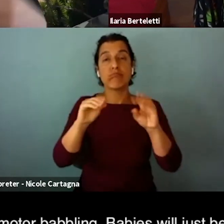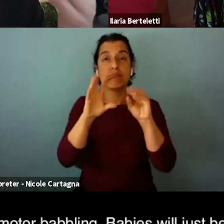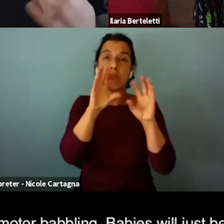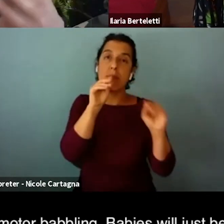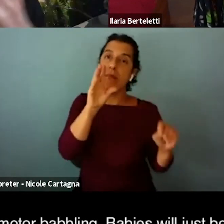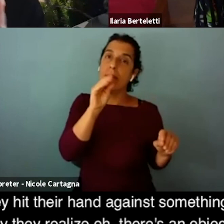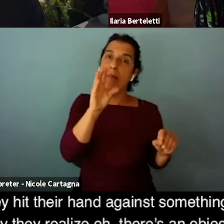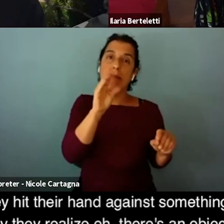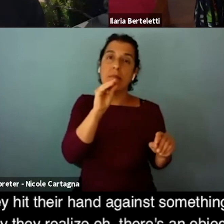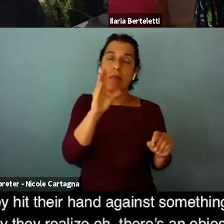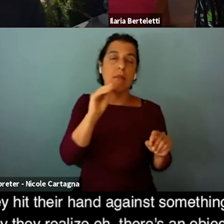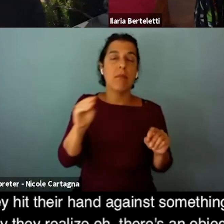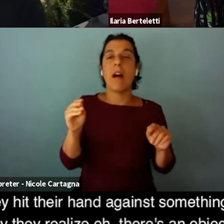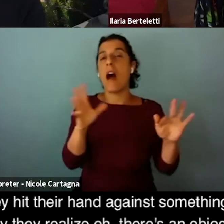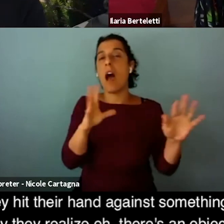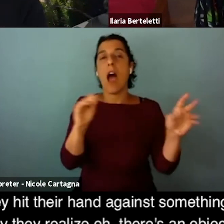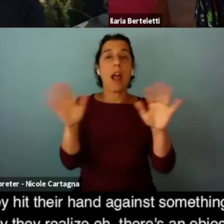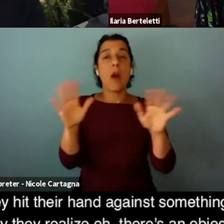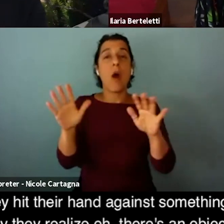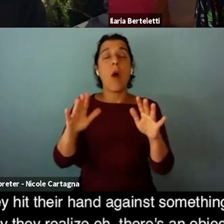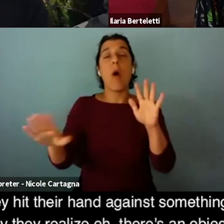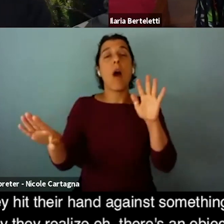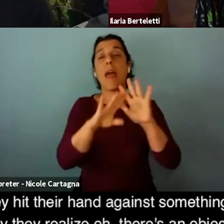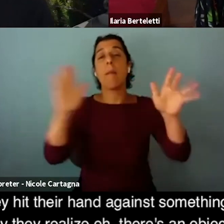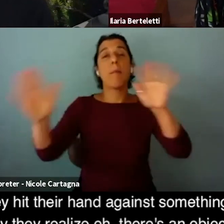randomly but they hit their hand against something and suddenly they realize